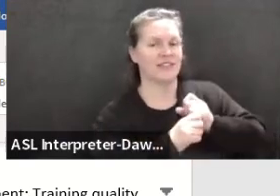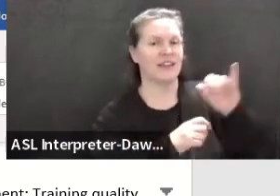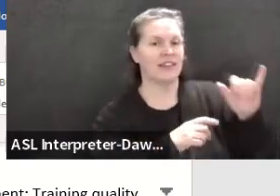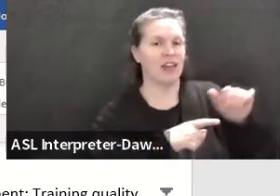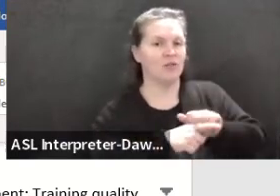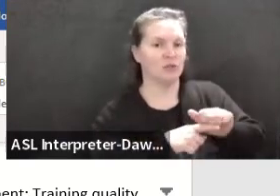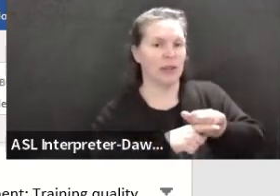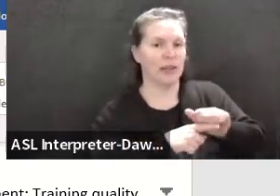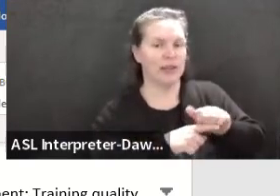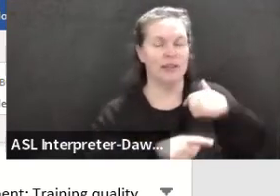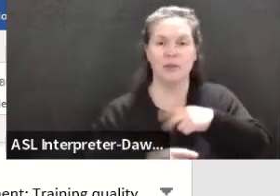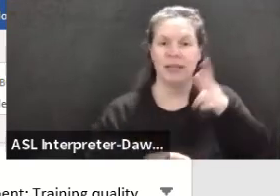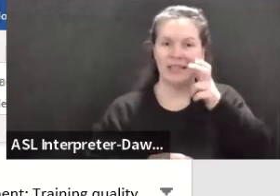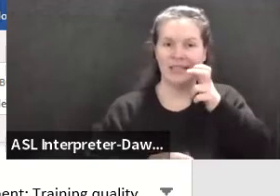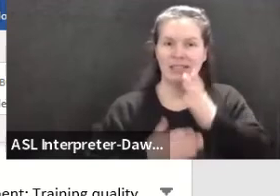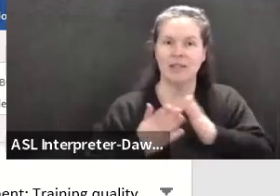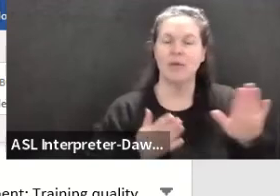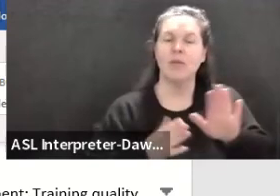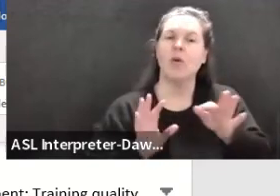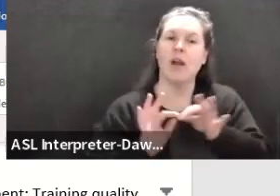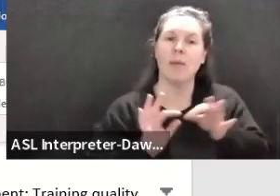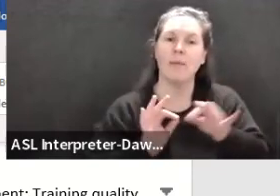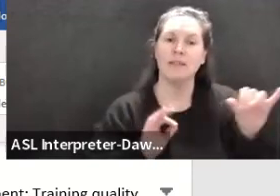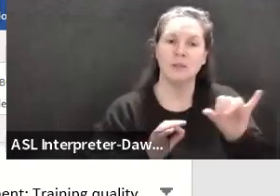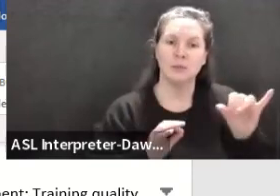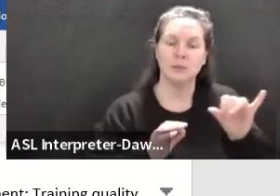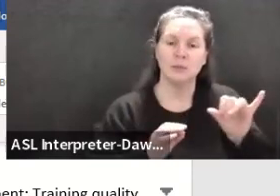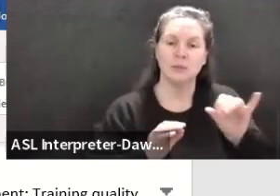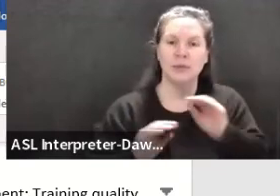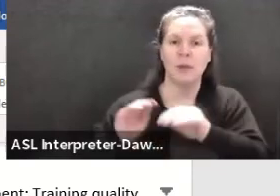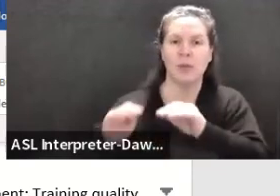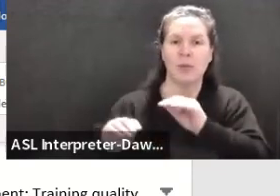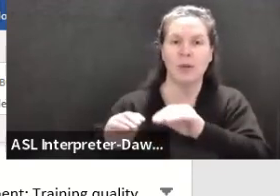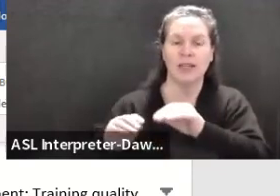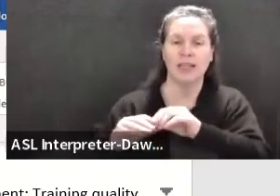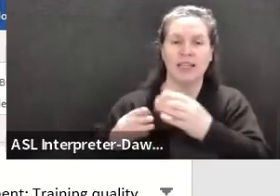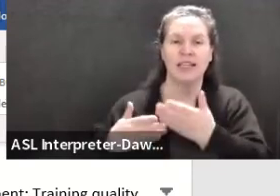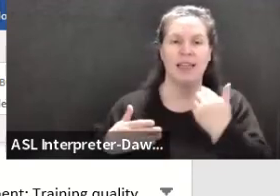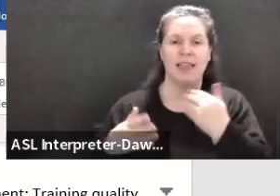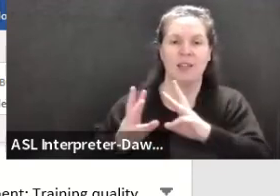And we listened to some of your comments that were put in last workshop.